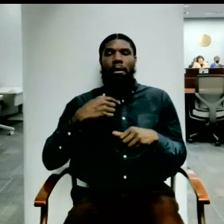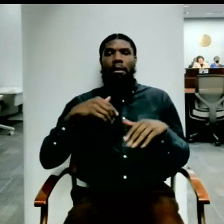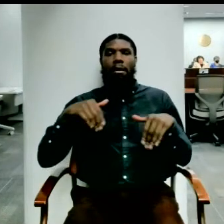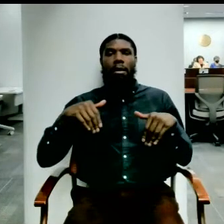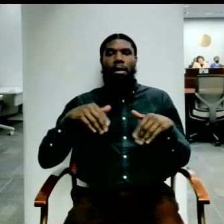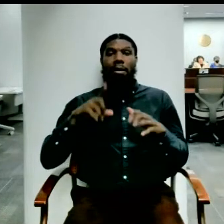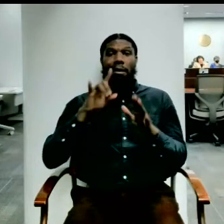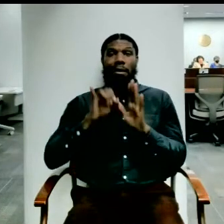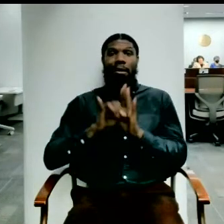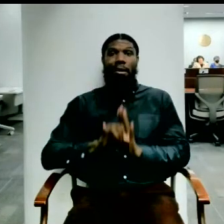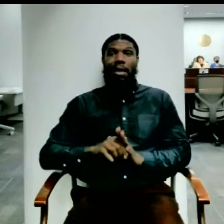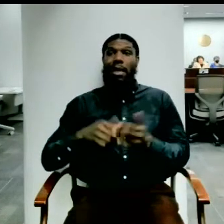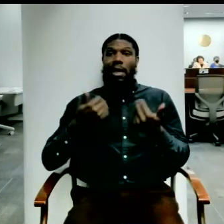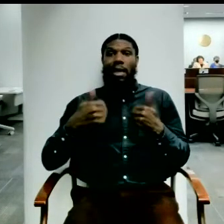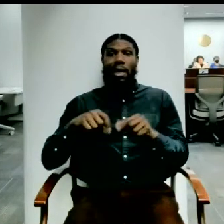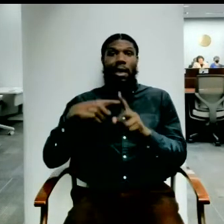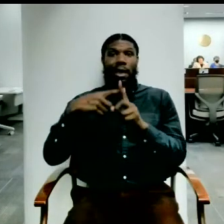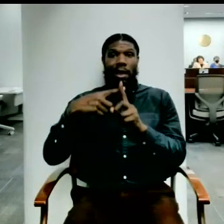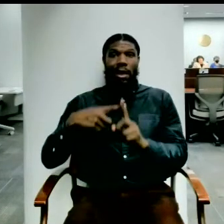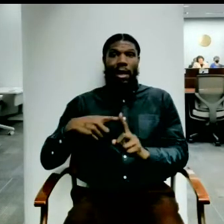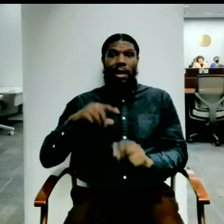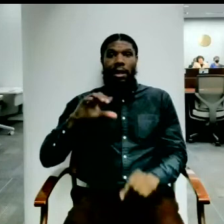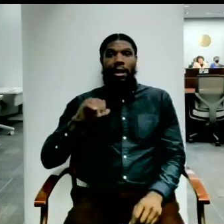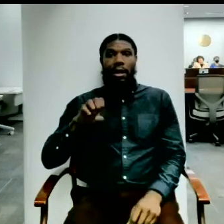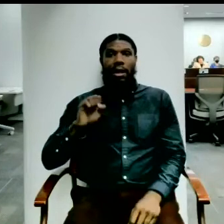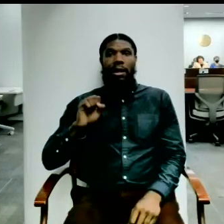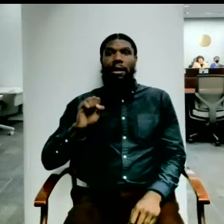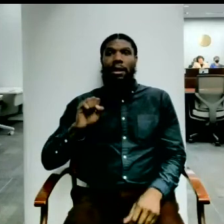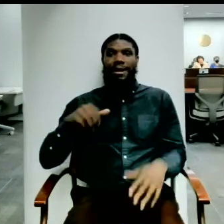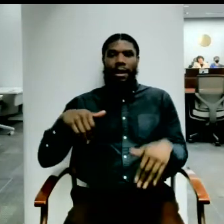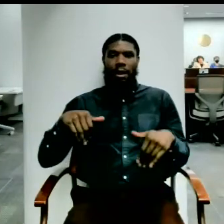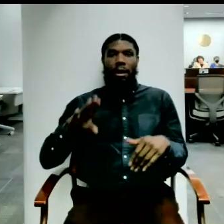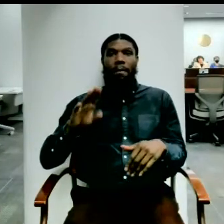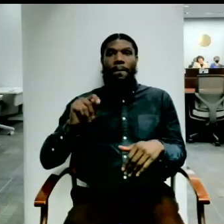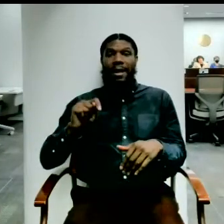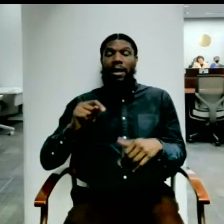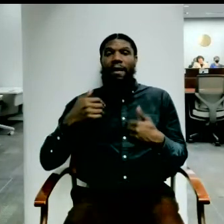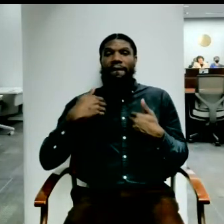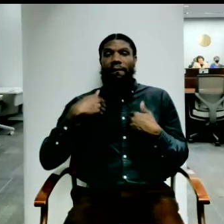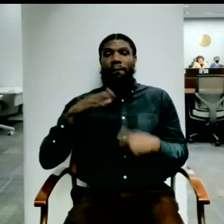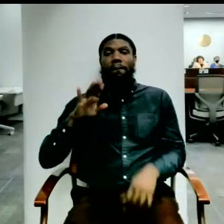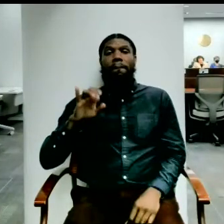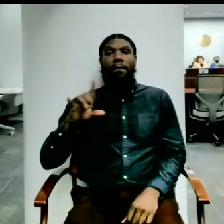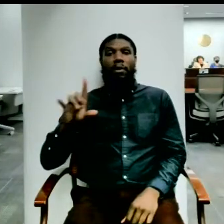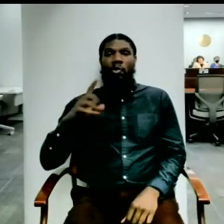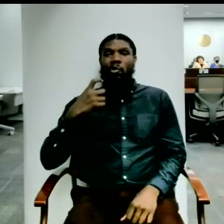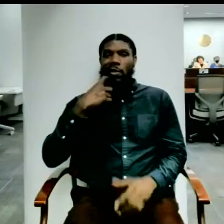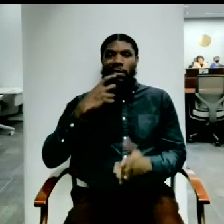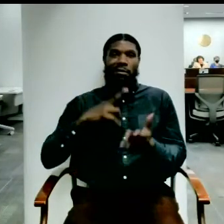up to this point. But we actually have a Bill that just was signed by Governor Nusan in California